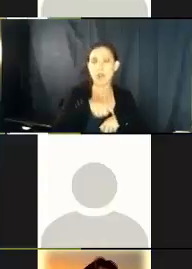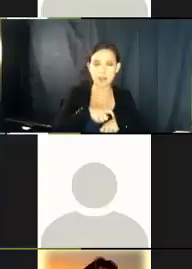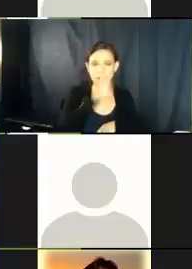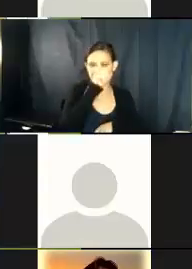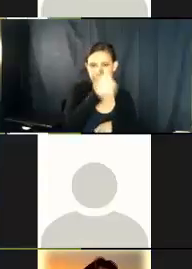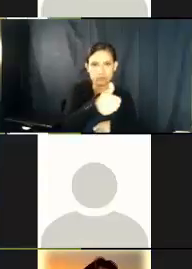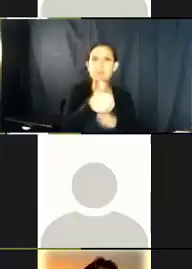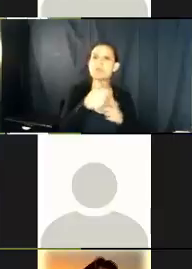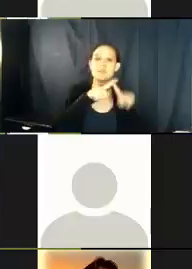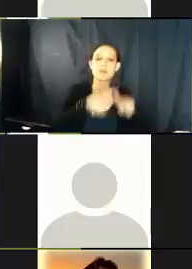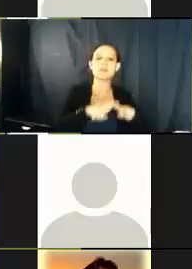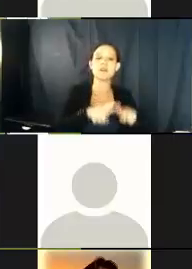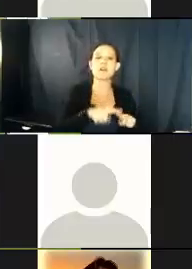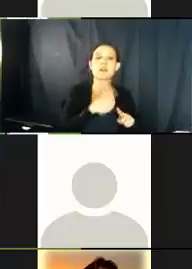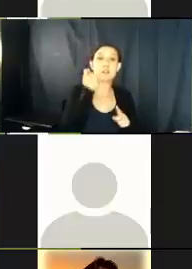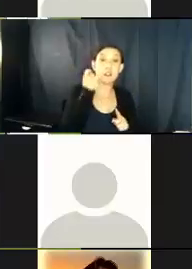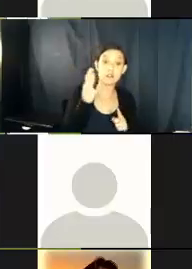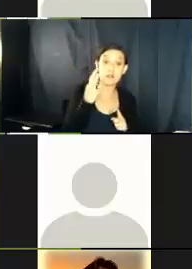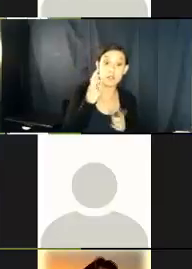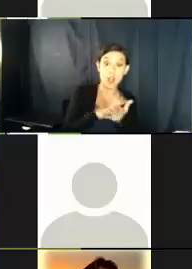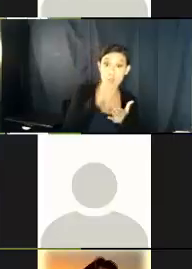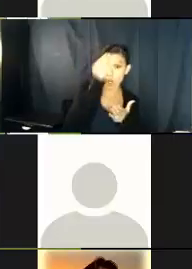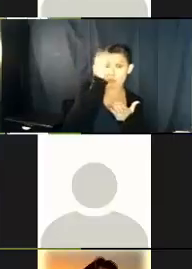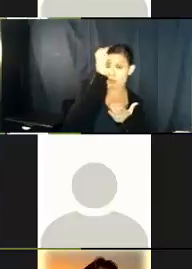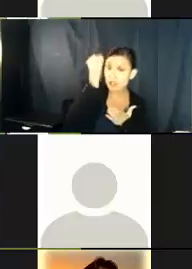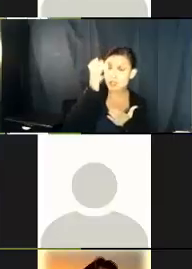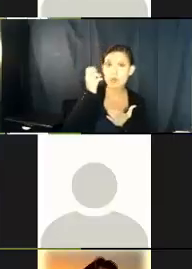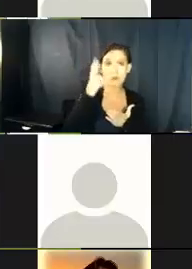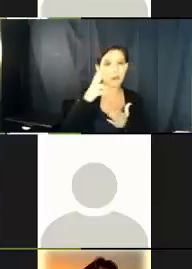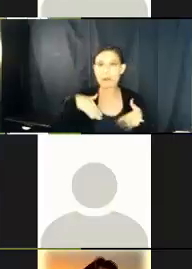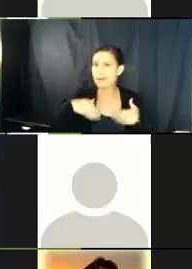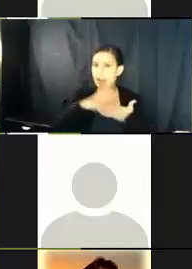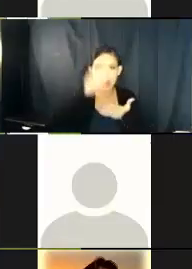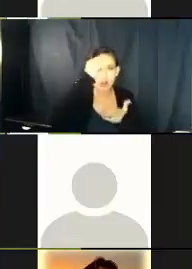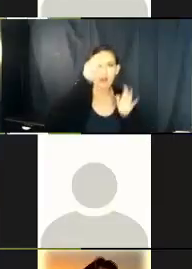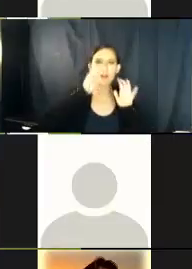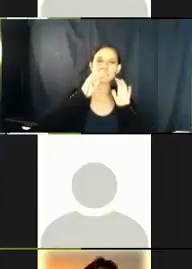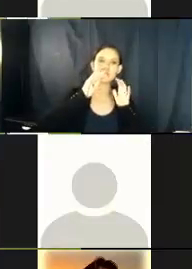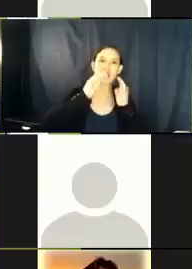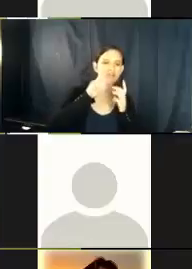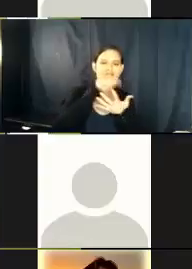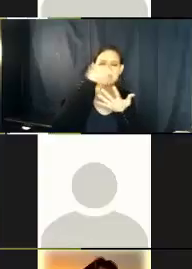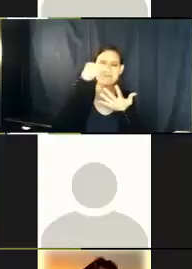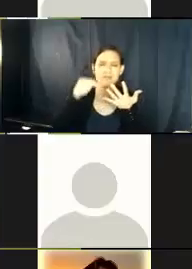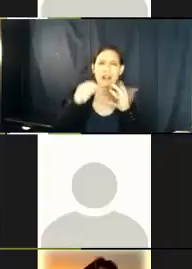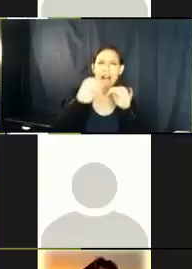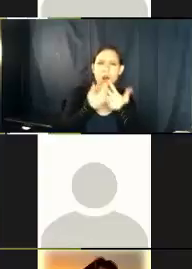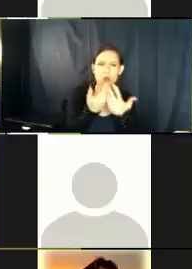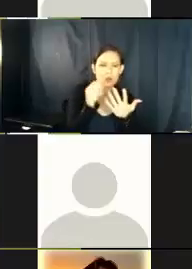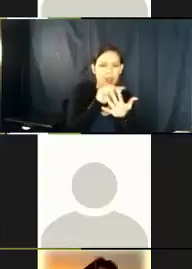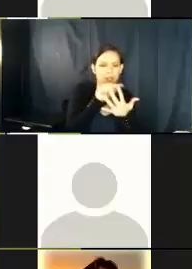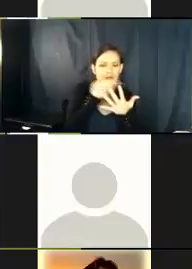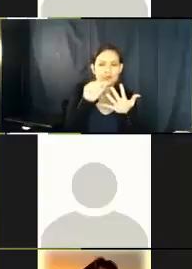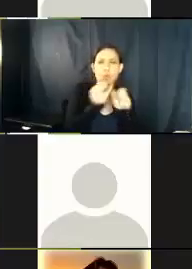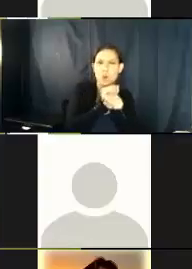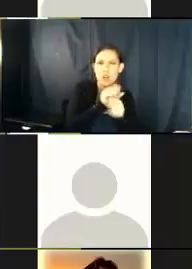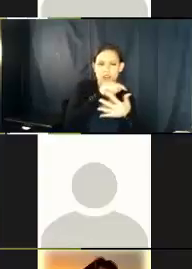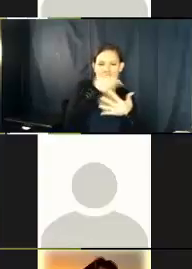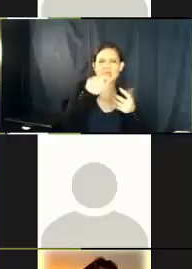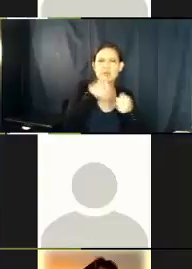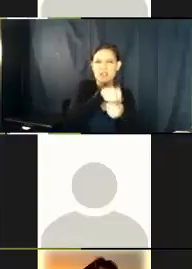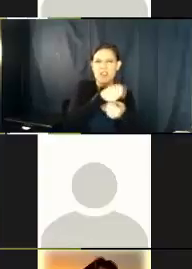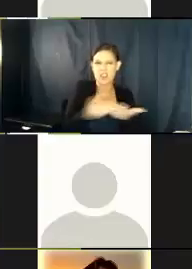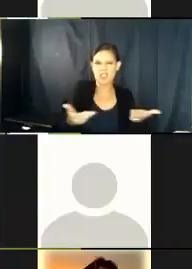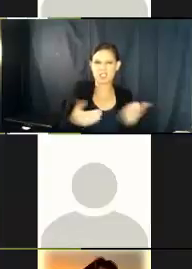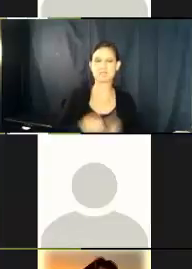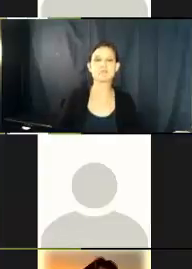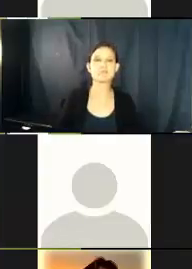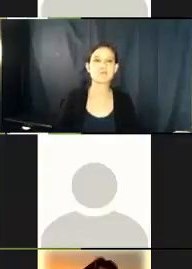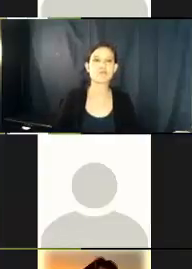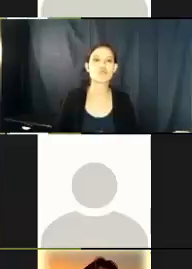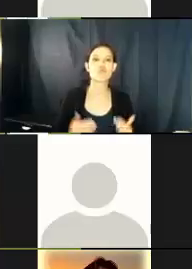What do I need to work on? and then there's not one in this particular module but oftentimes